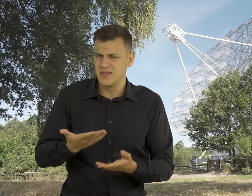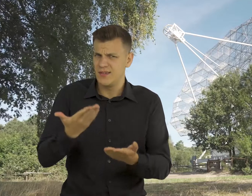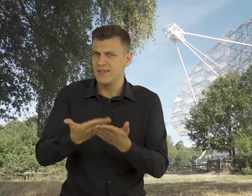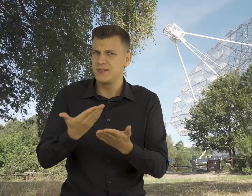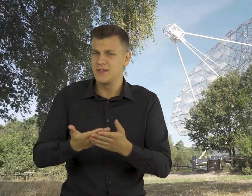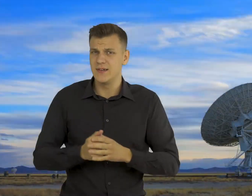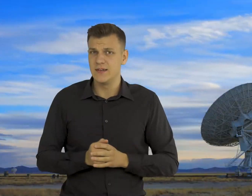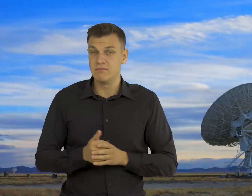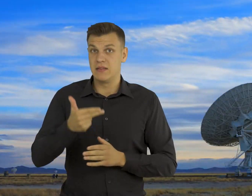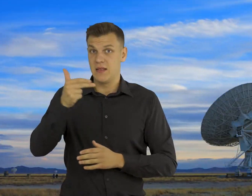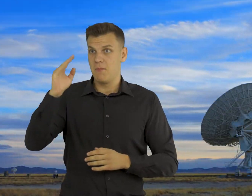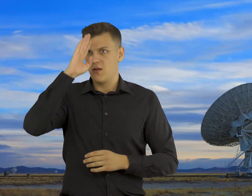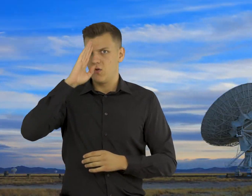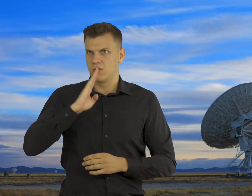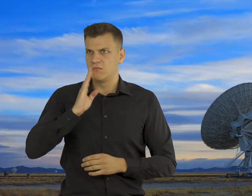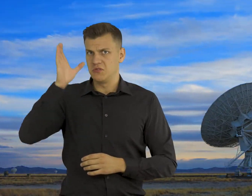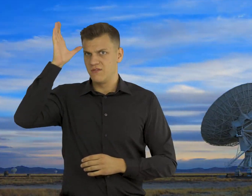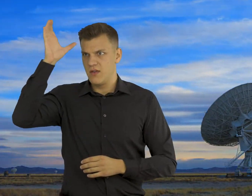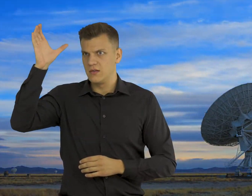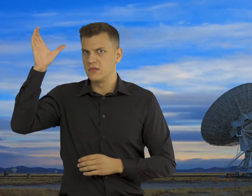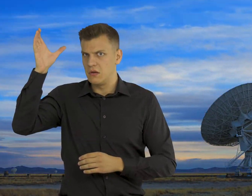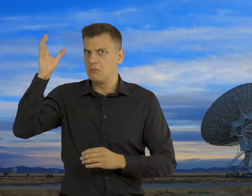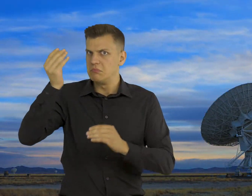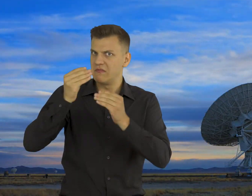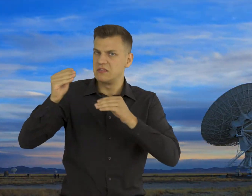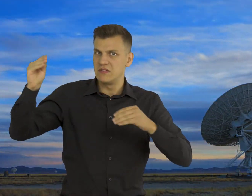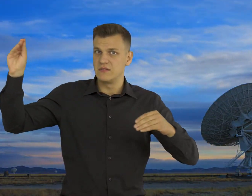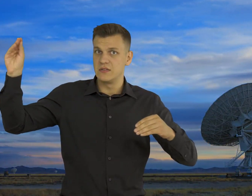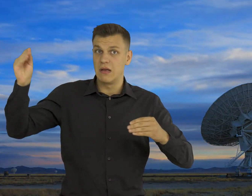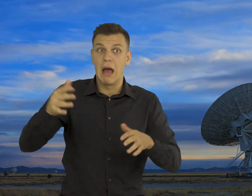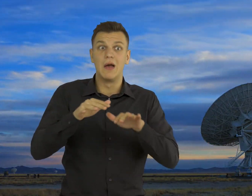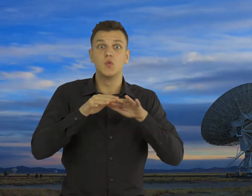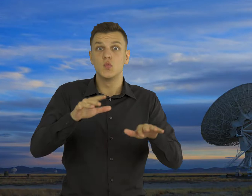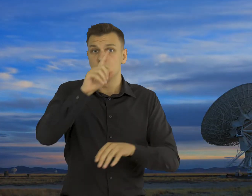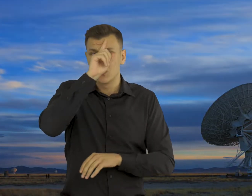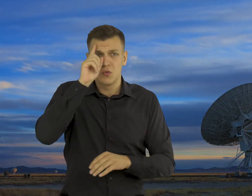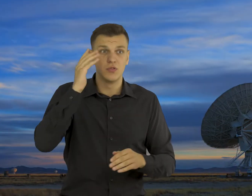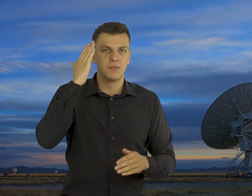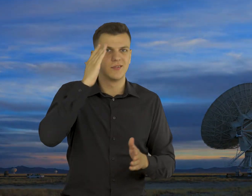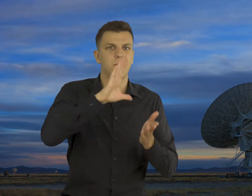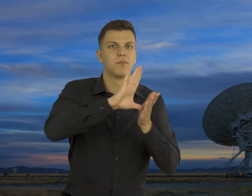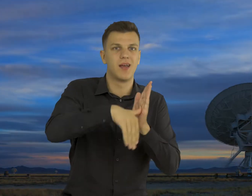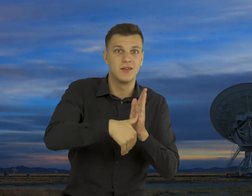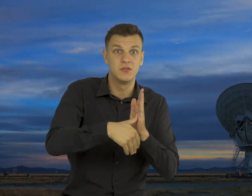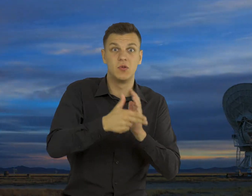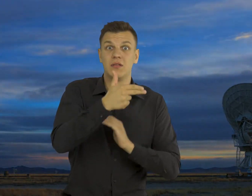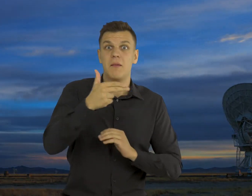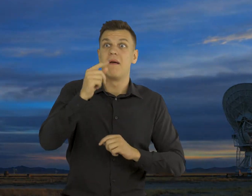on the one hand, we know more and more about the universe. On the other - more and more people live in cities